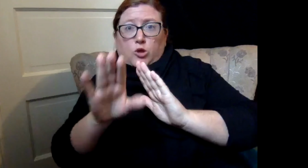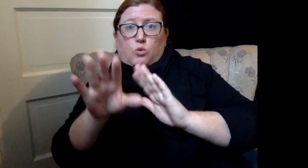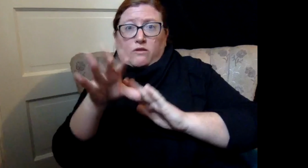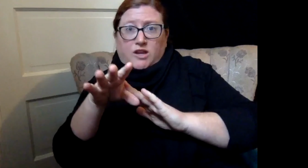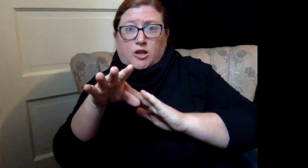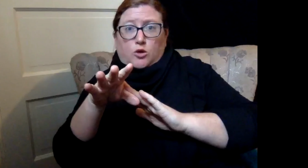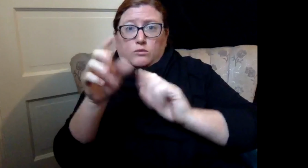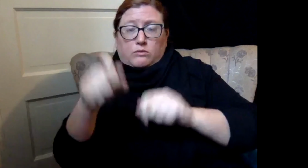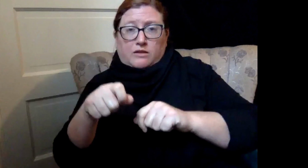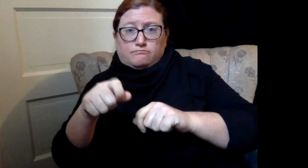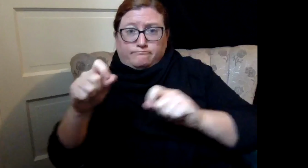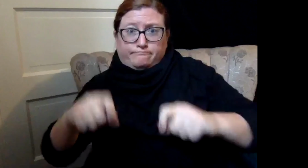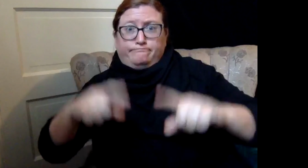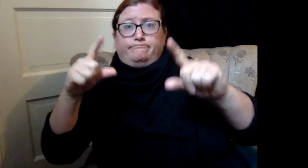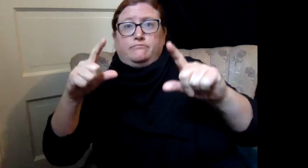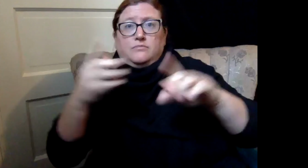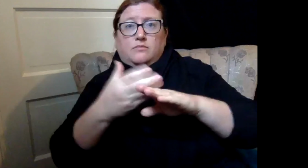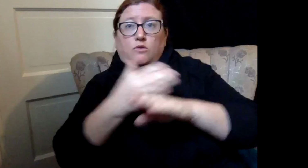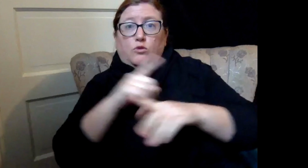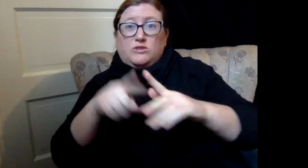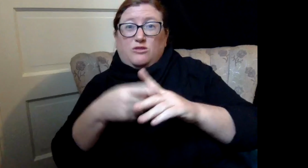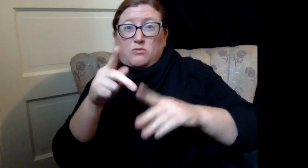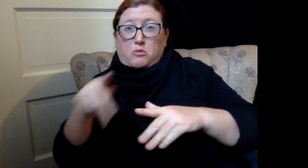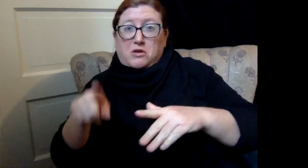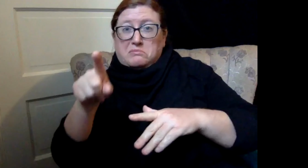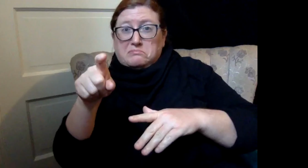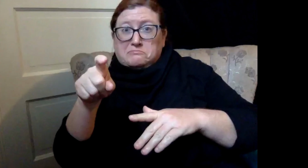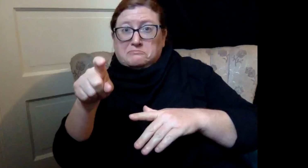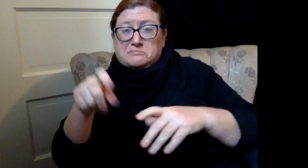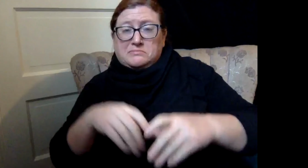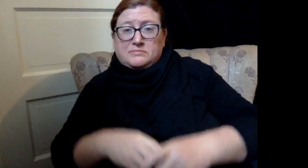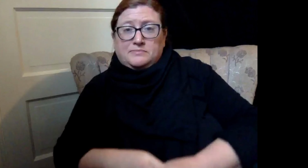before we put up the larger PowerPoint in the background so that your video is front and center before we start the